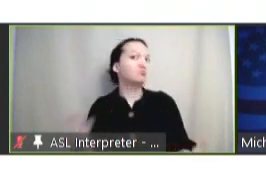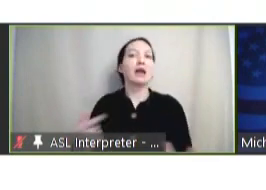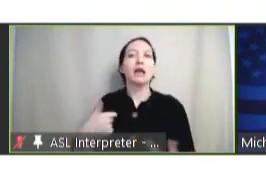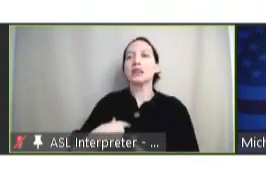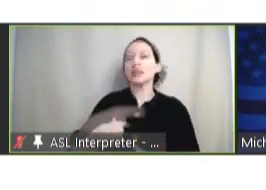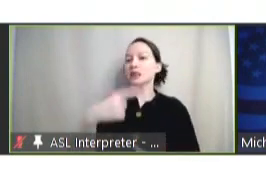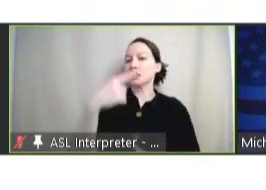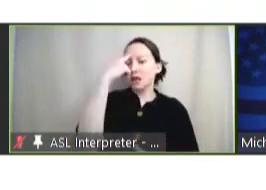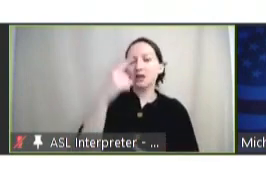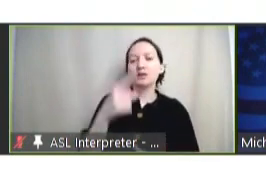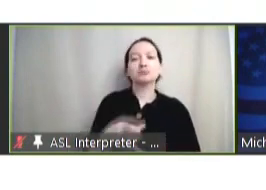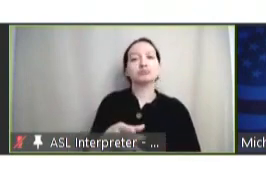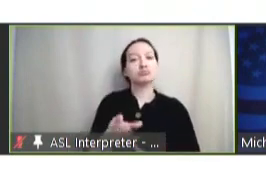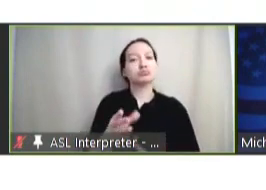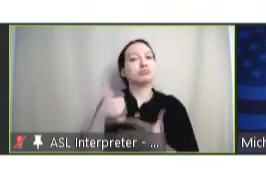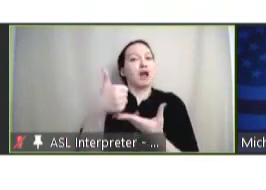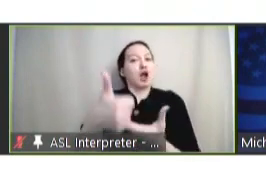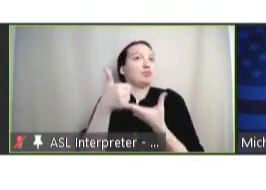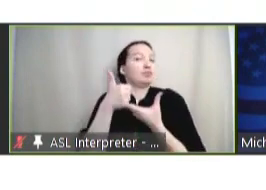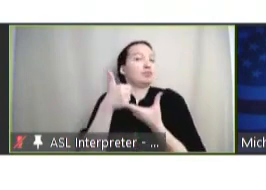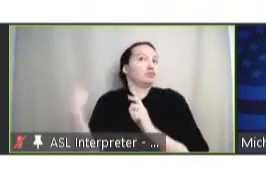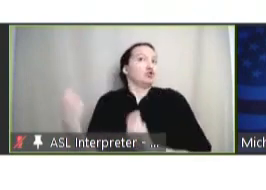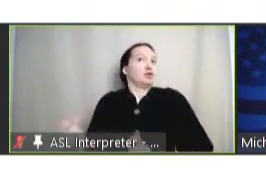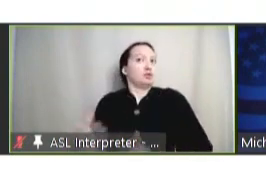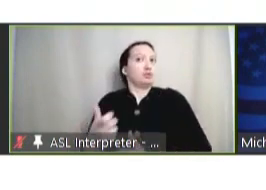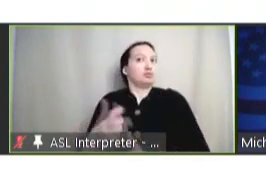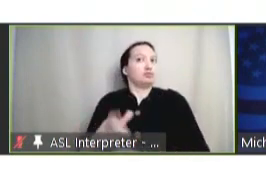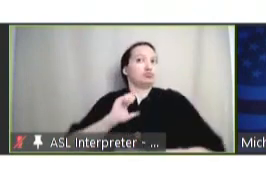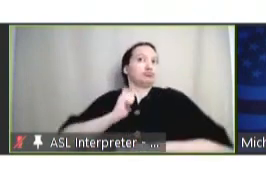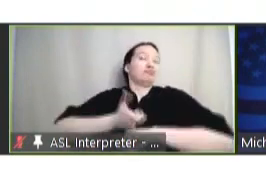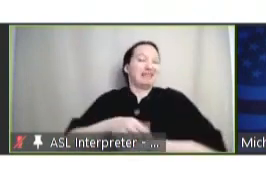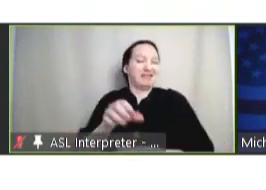it'd be really, really helpful to have something like that for all workplaces.